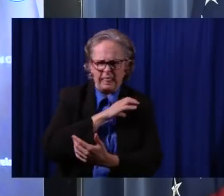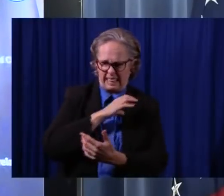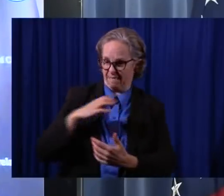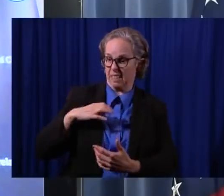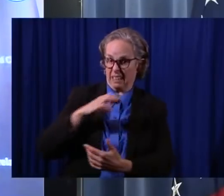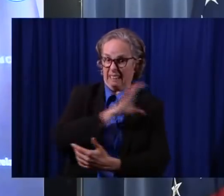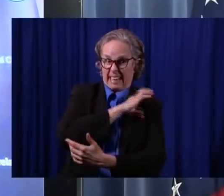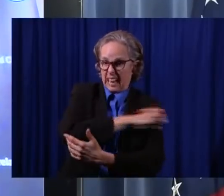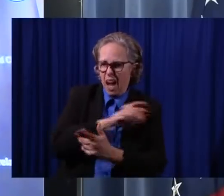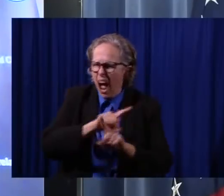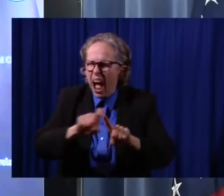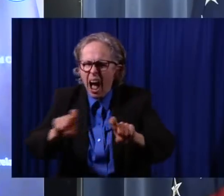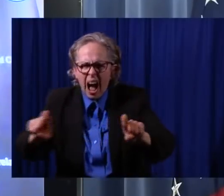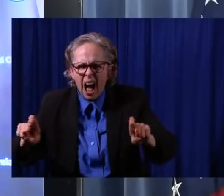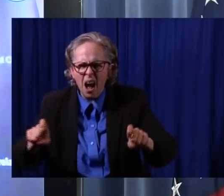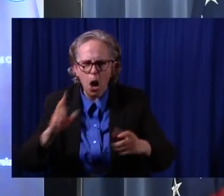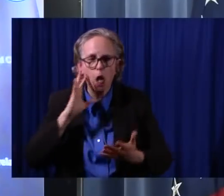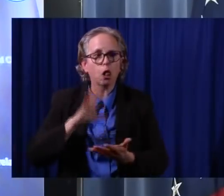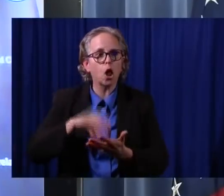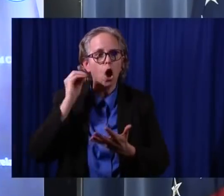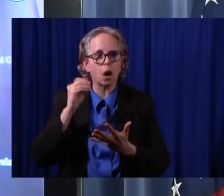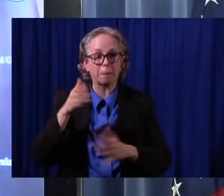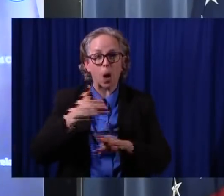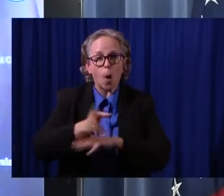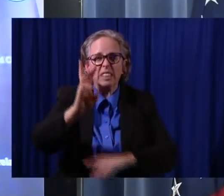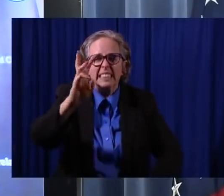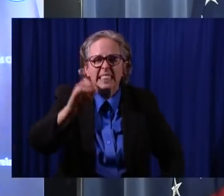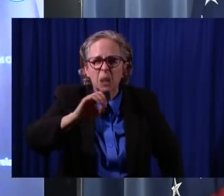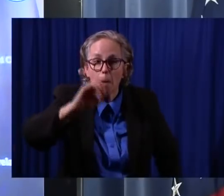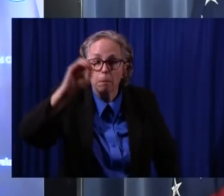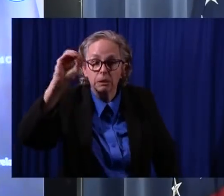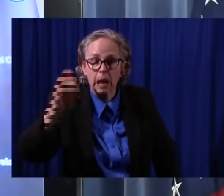VIRUS AT THE HOSPITAL? WHAT YOU THINK IT IS .